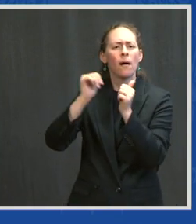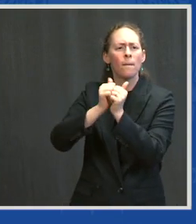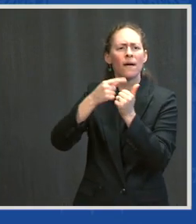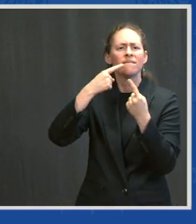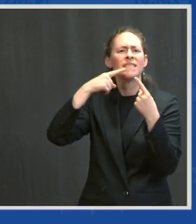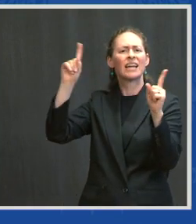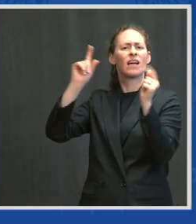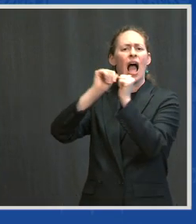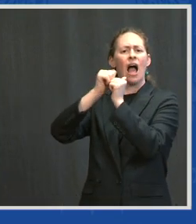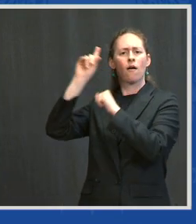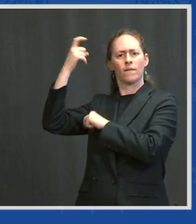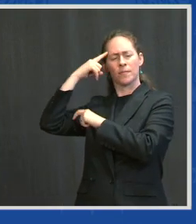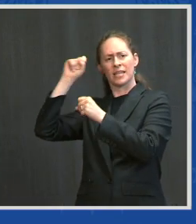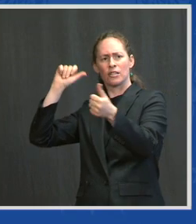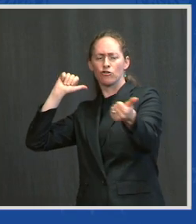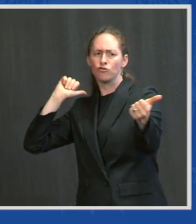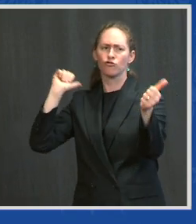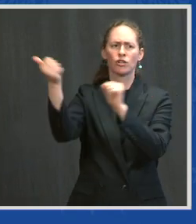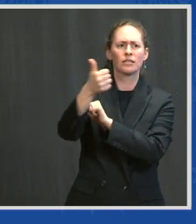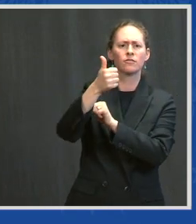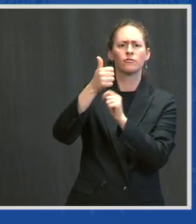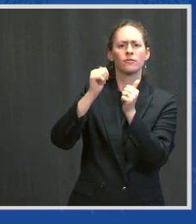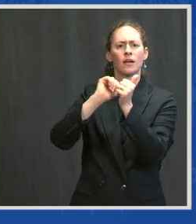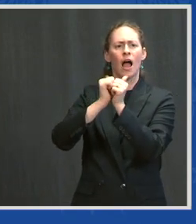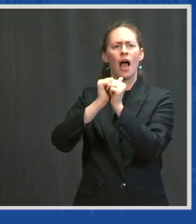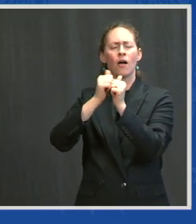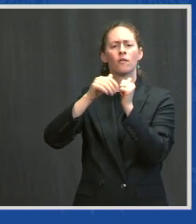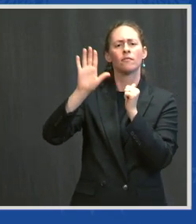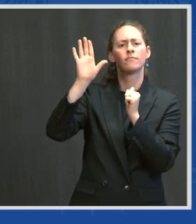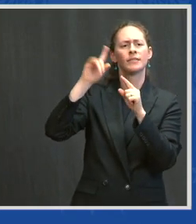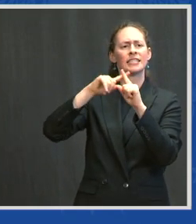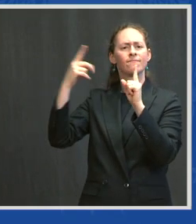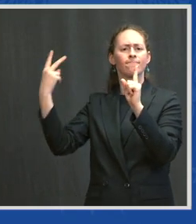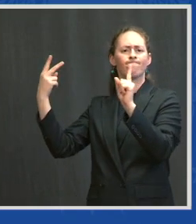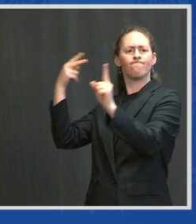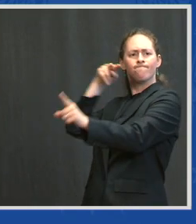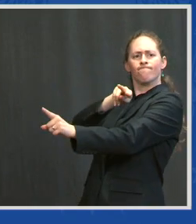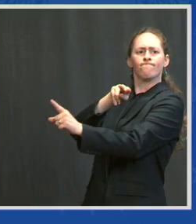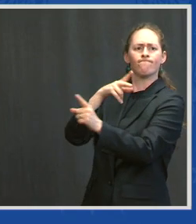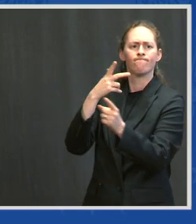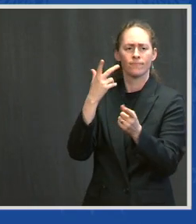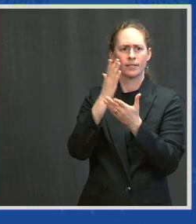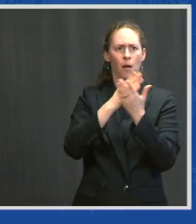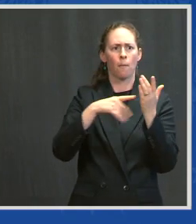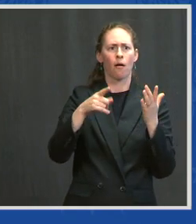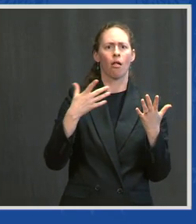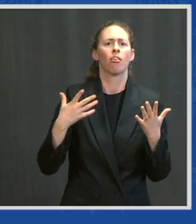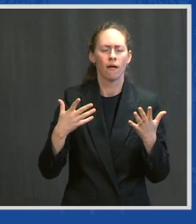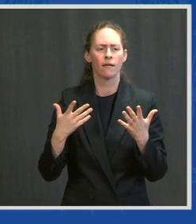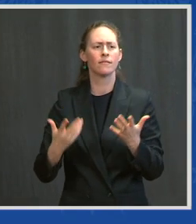who feel compelled to pull the triggers of these guns? The President: By being engaged in a whole range of programs.